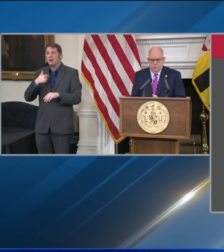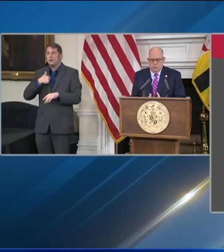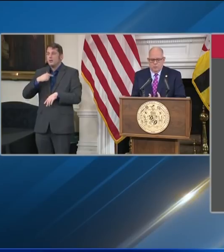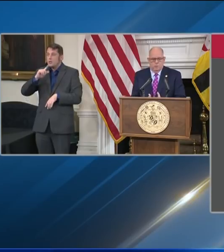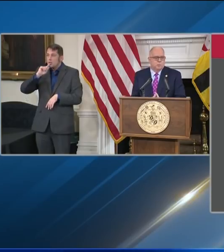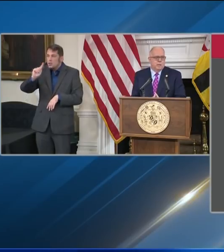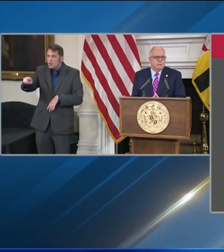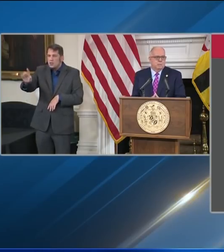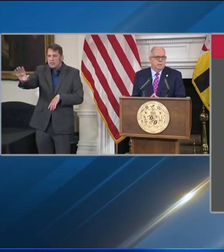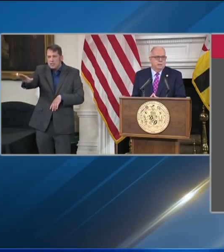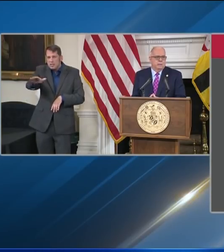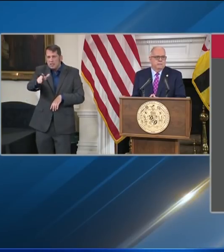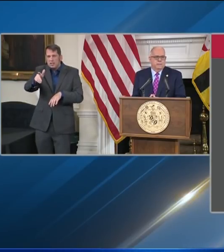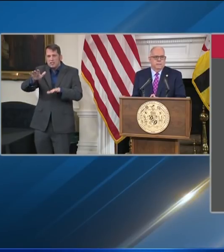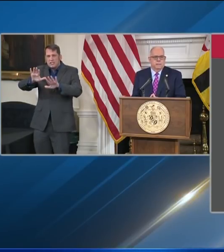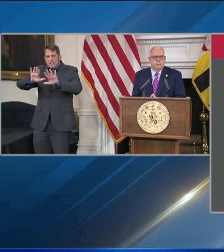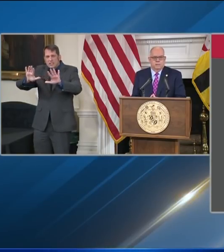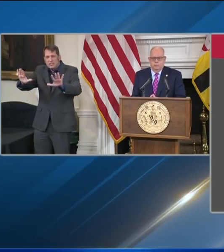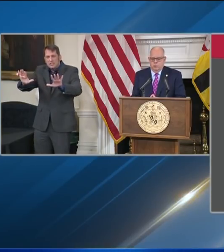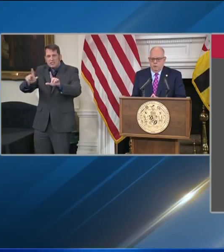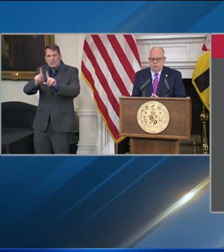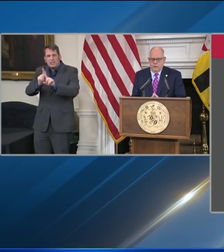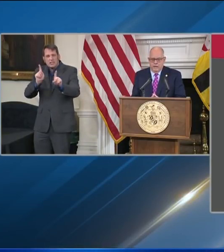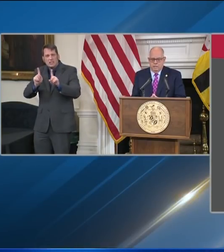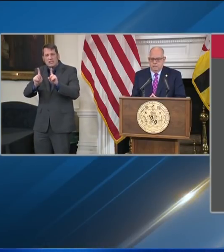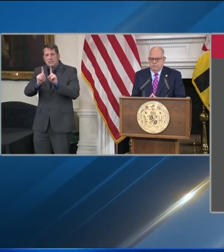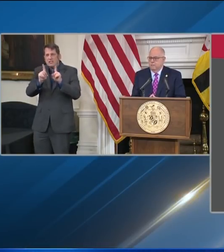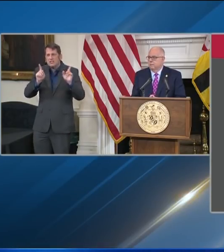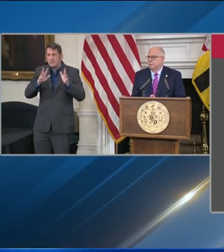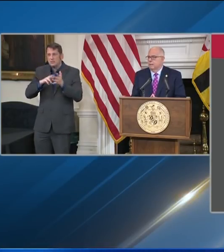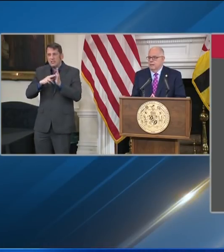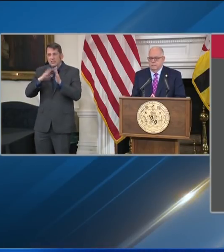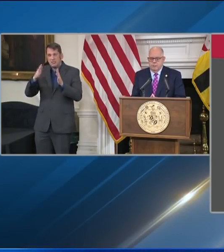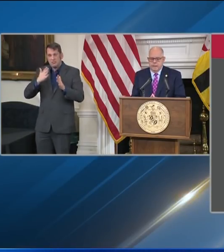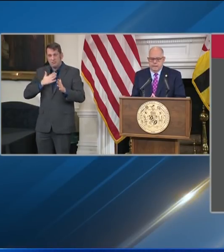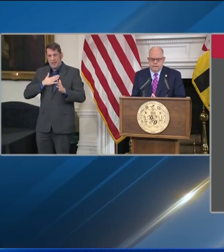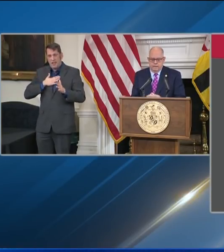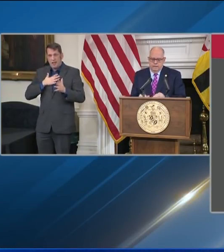MORE IMPORTANT THAN ANY PUBLIC HEALTH ORDER IS OUR WILLINGNESS.